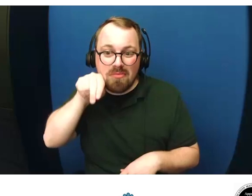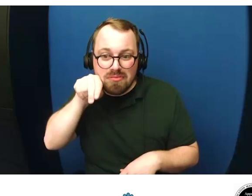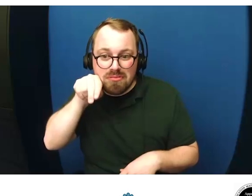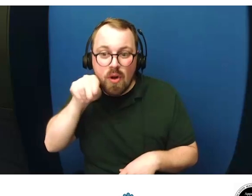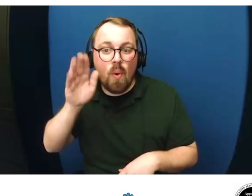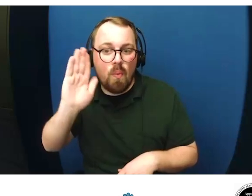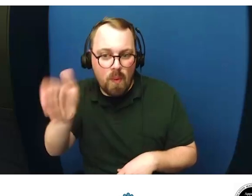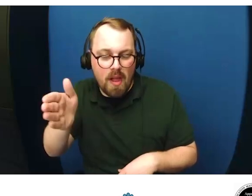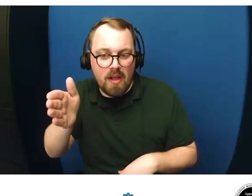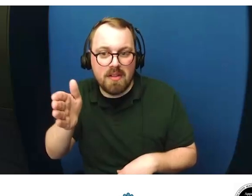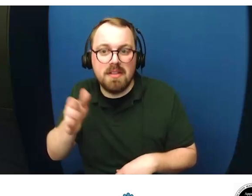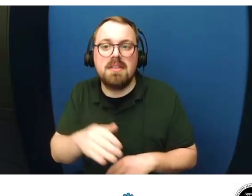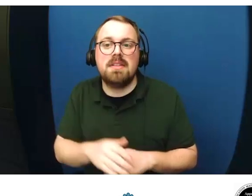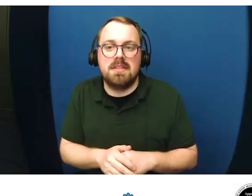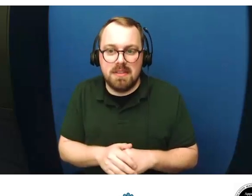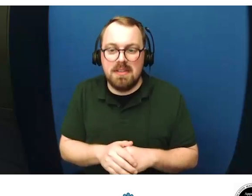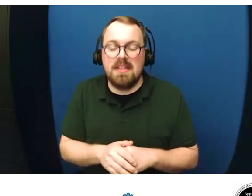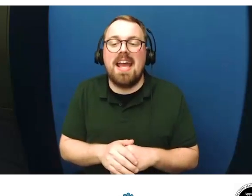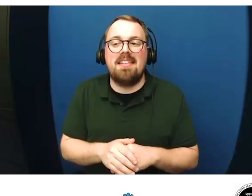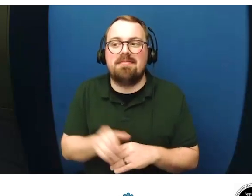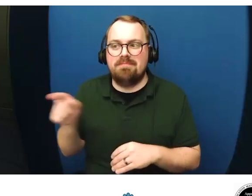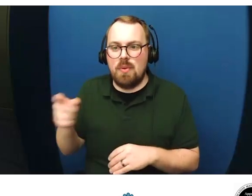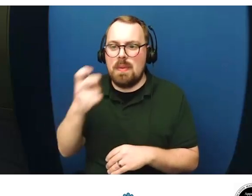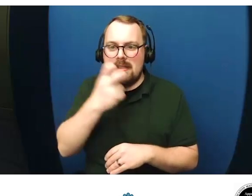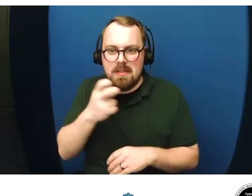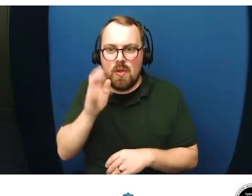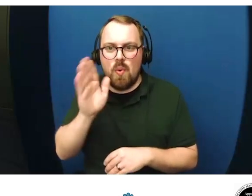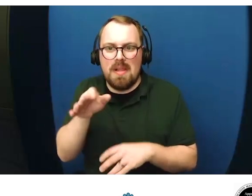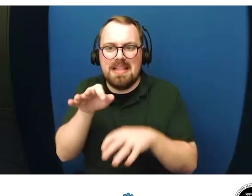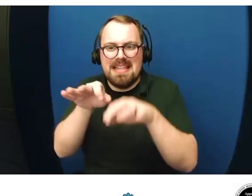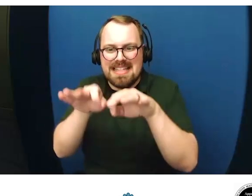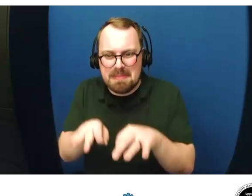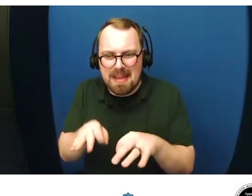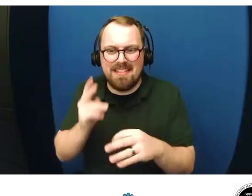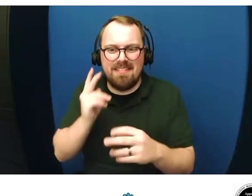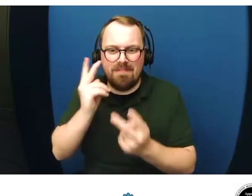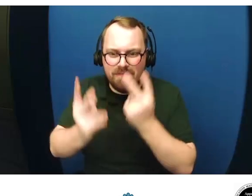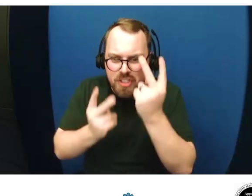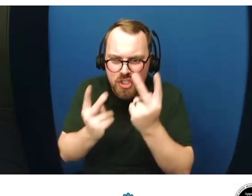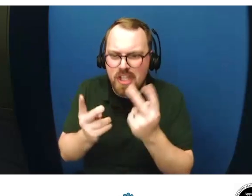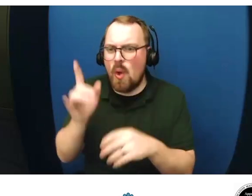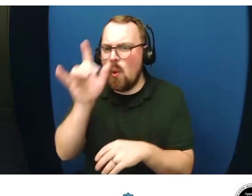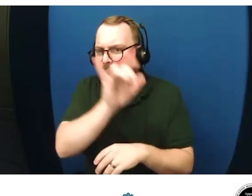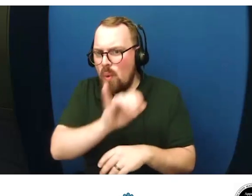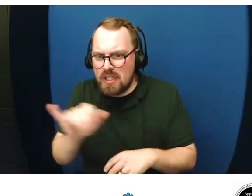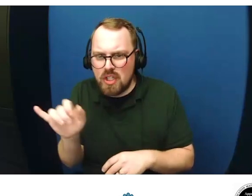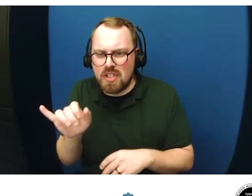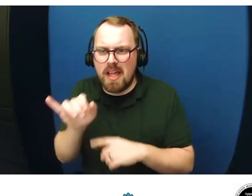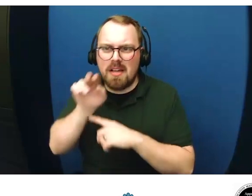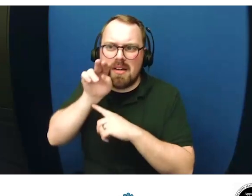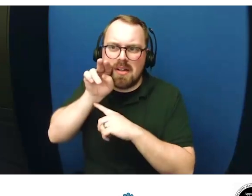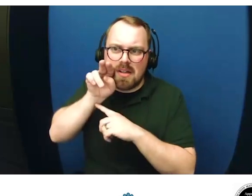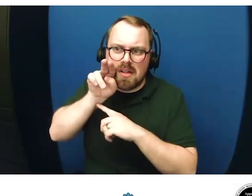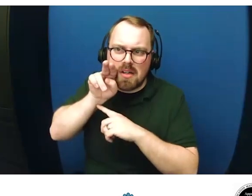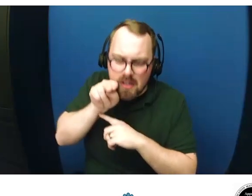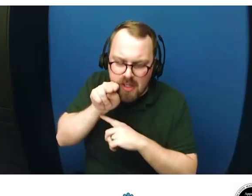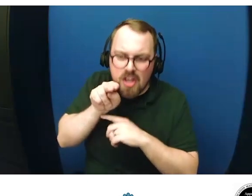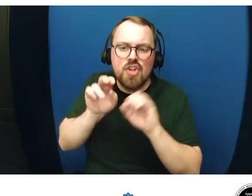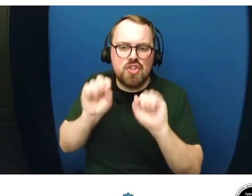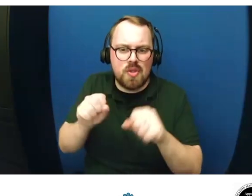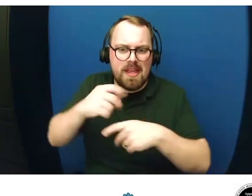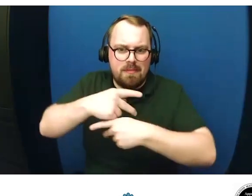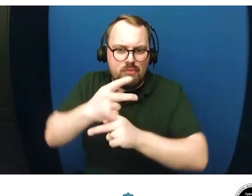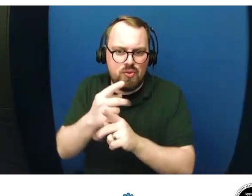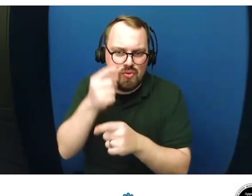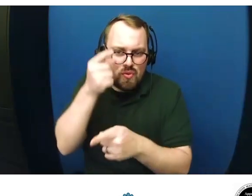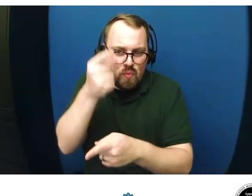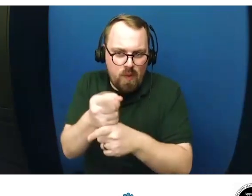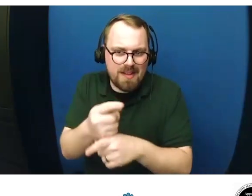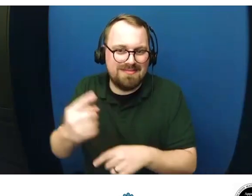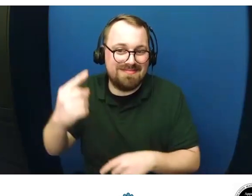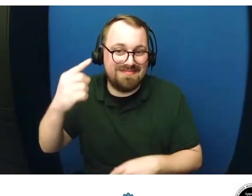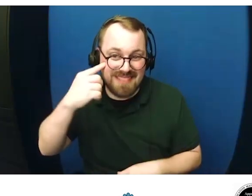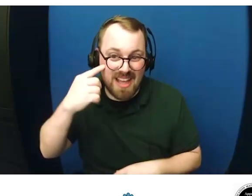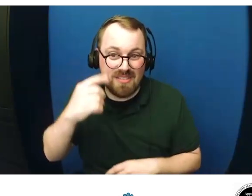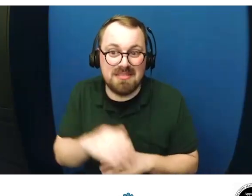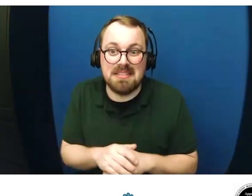All of these very visual cues of how to produce speech. So if our students don't have the functional